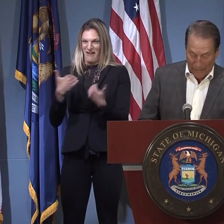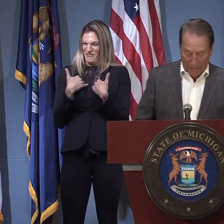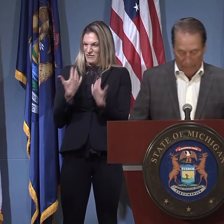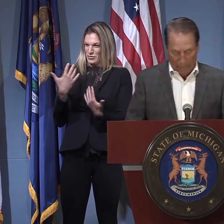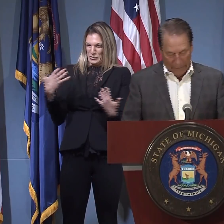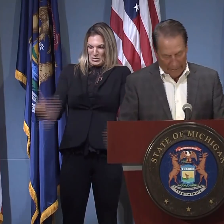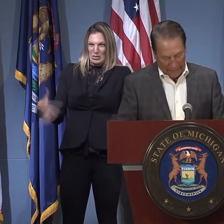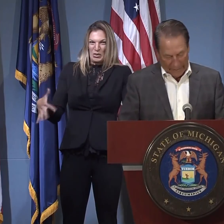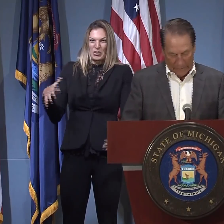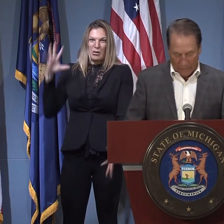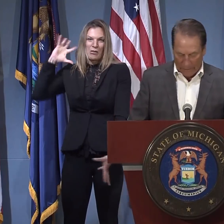THIS STATE.